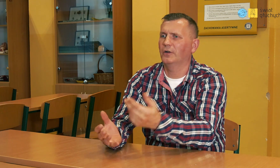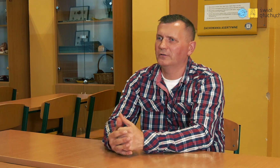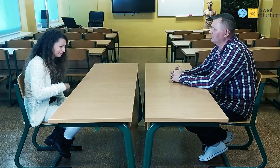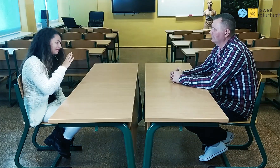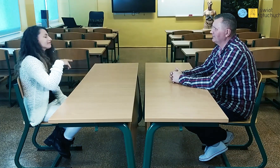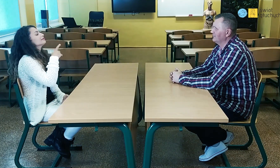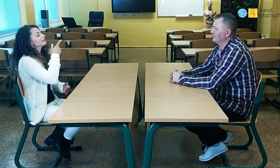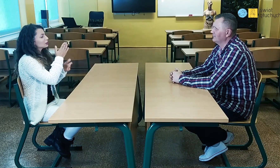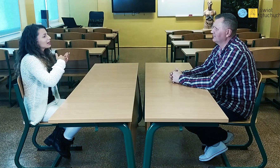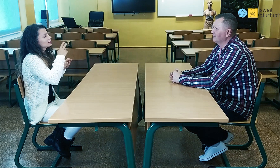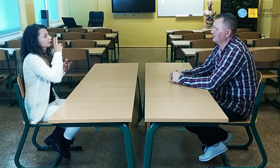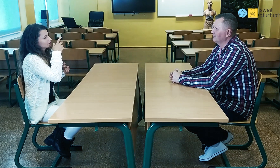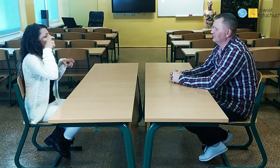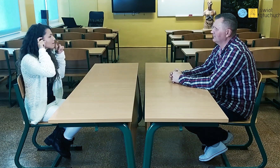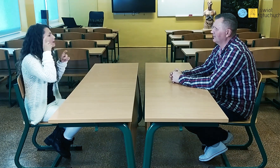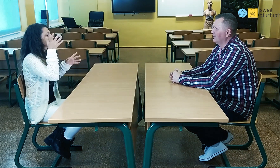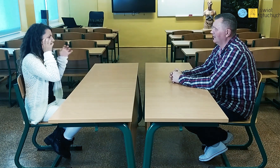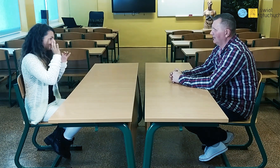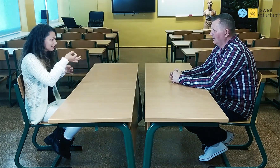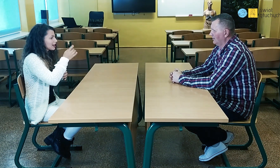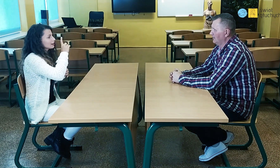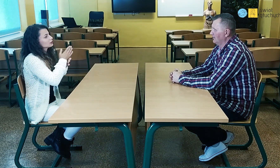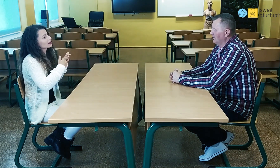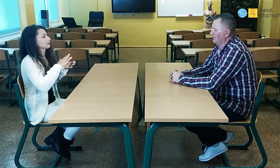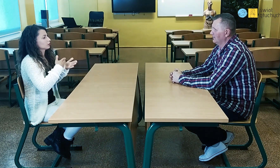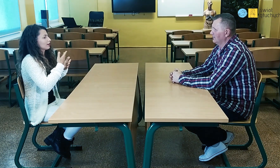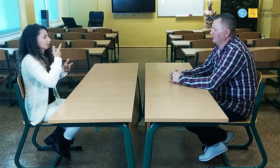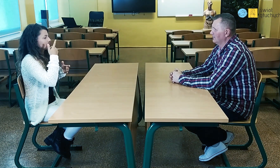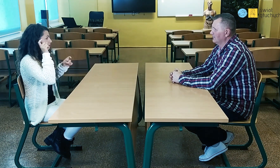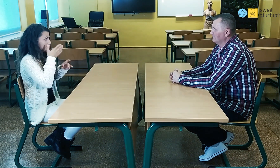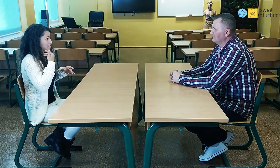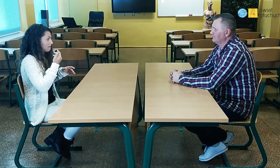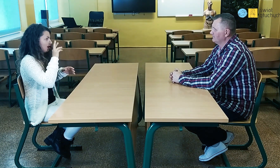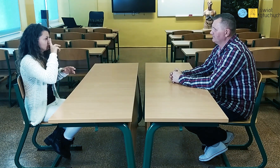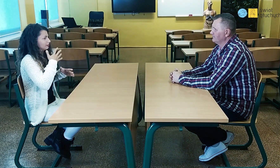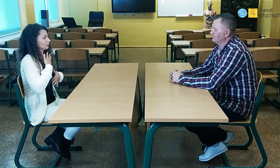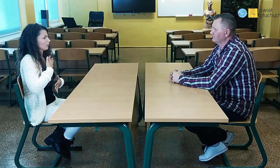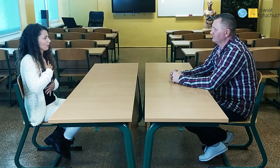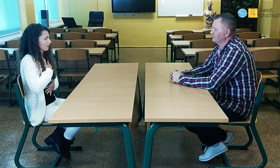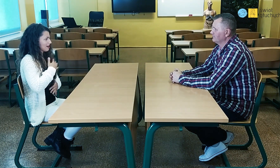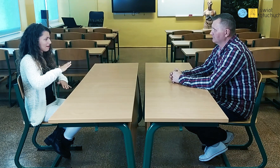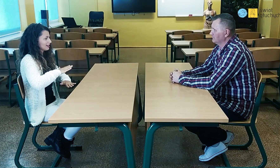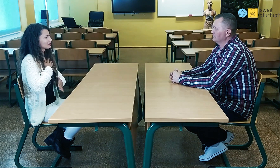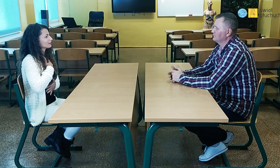Deaf people with hearing aids could hear the music. Those who didn't have them could feel the vibrations.